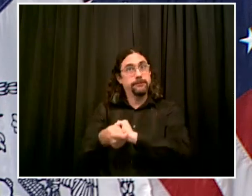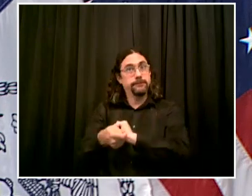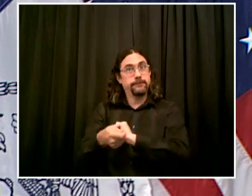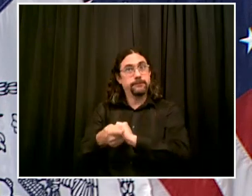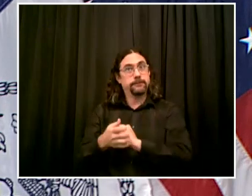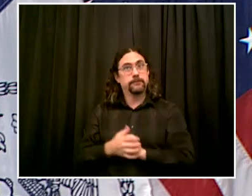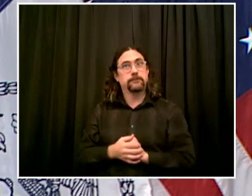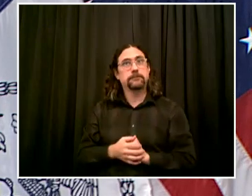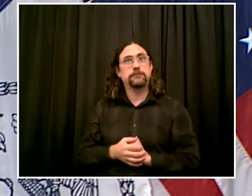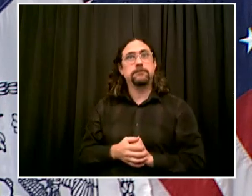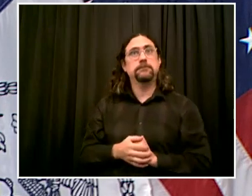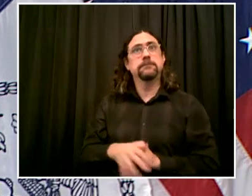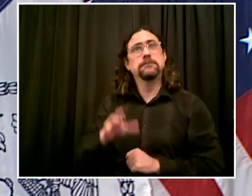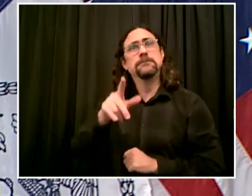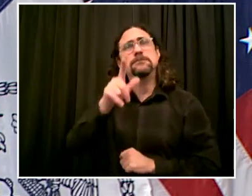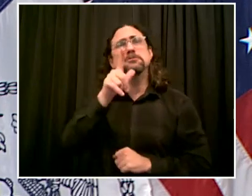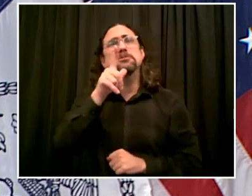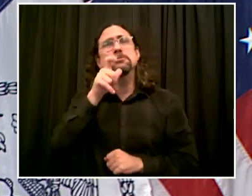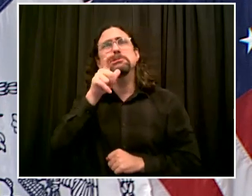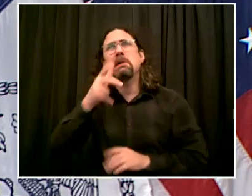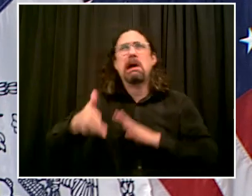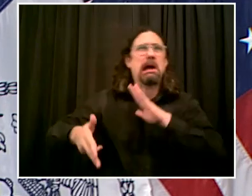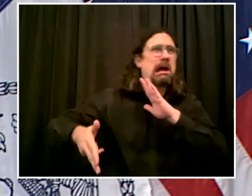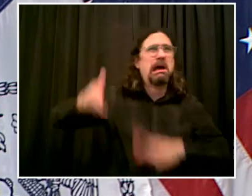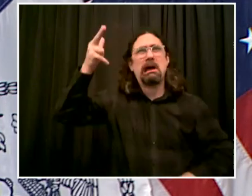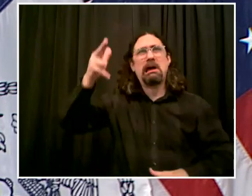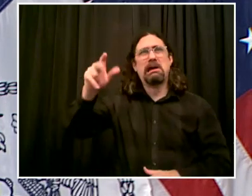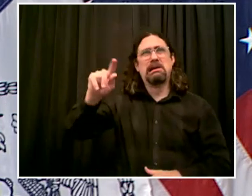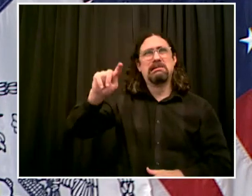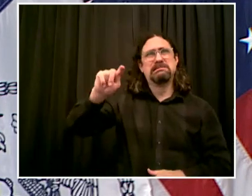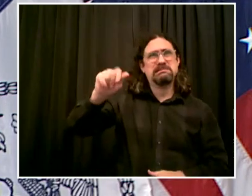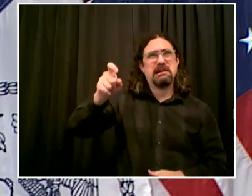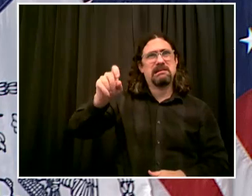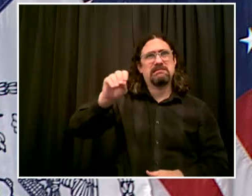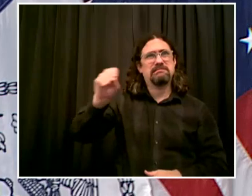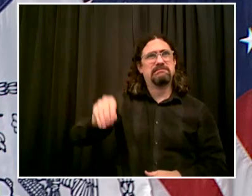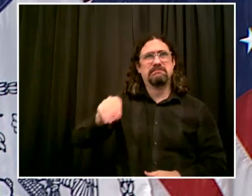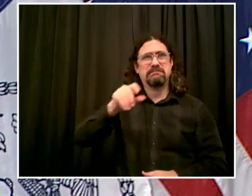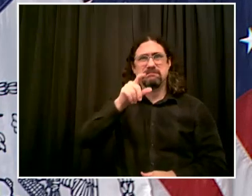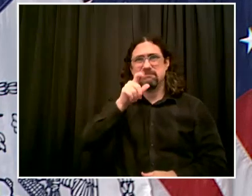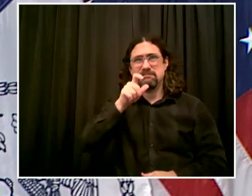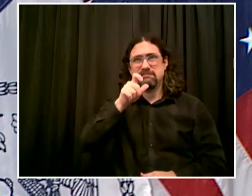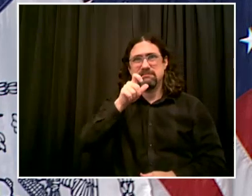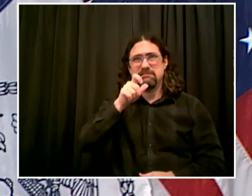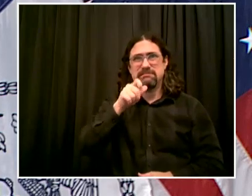THAT WELL-KNOWN LEFT-WING SOCIALIST, GENERAL DWIGHT